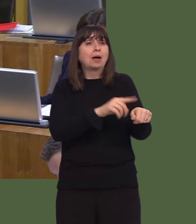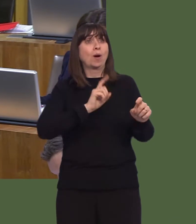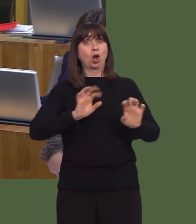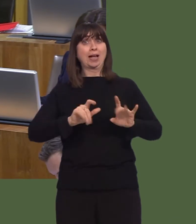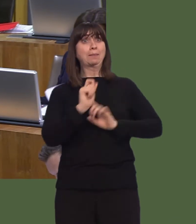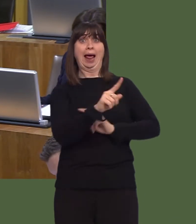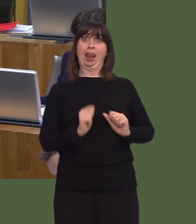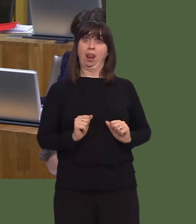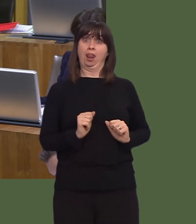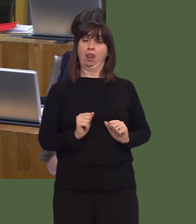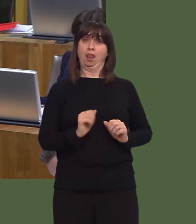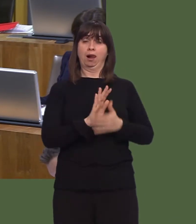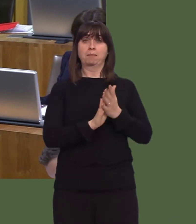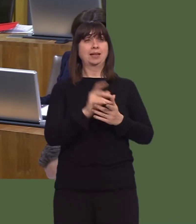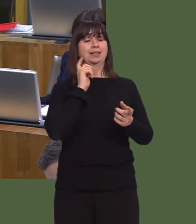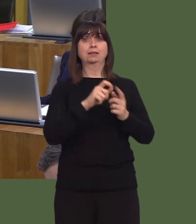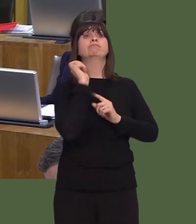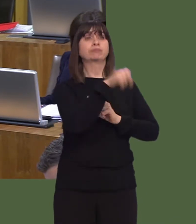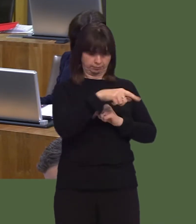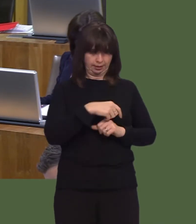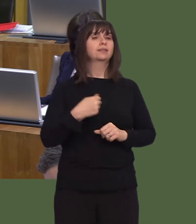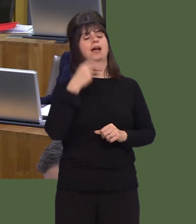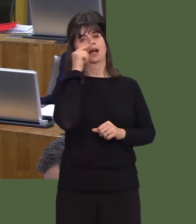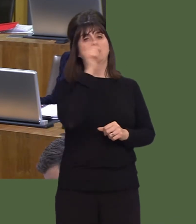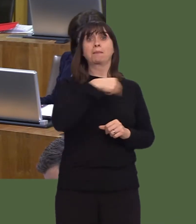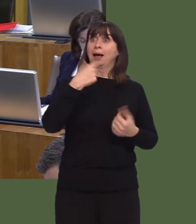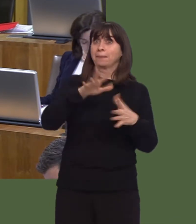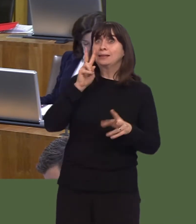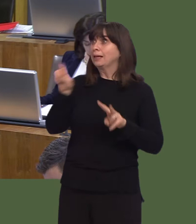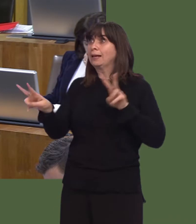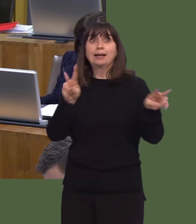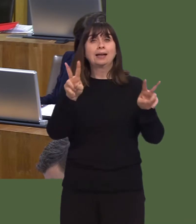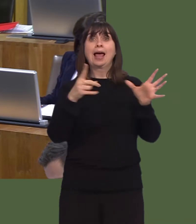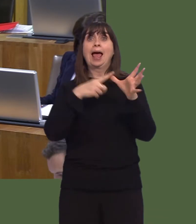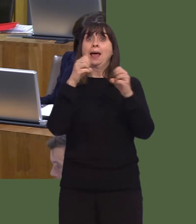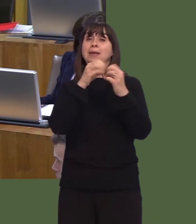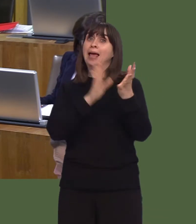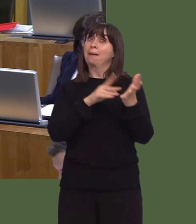can contact, and then, of course, a swift response. That is something that I have seen with ABMU and something that certainly, I think, is